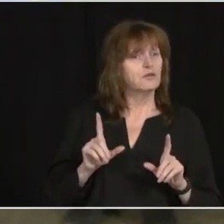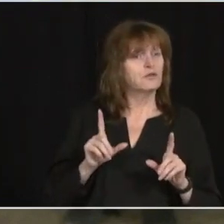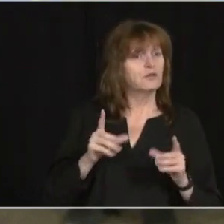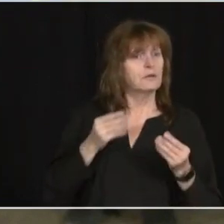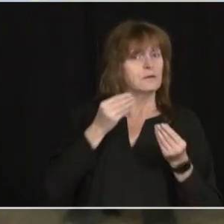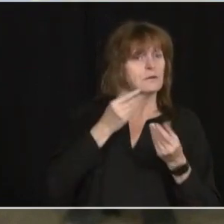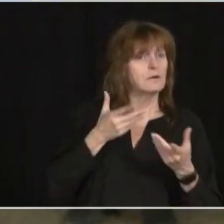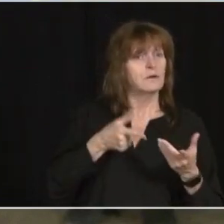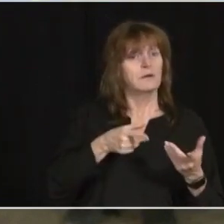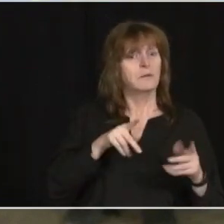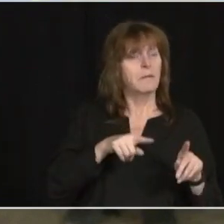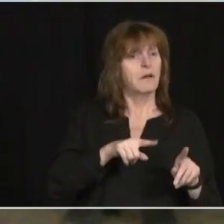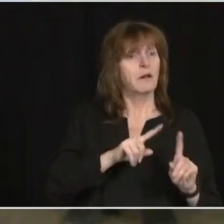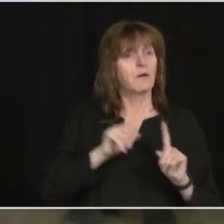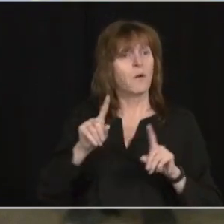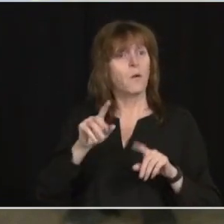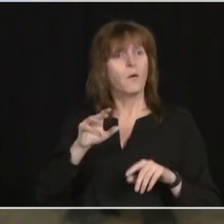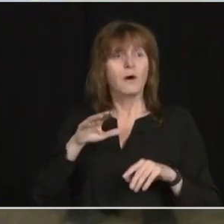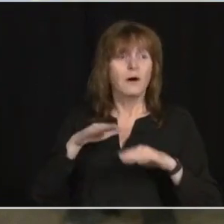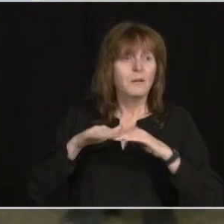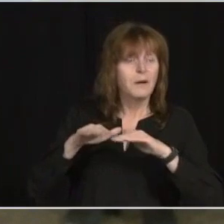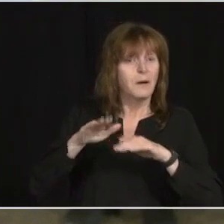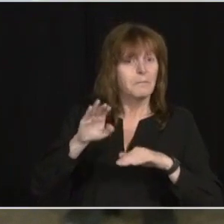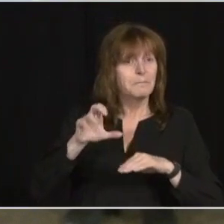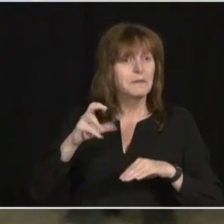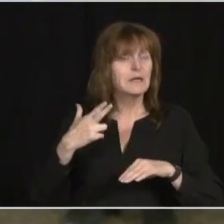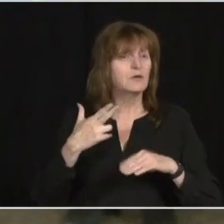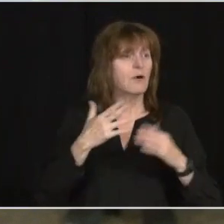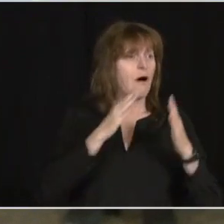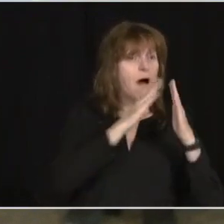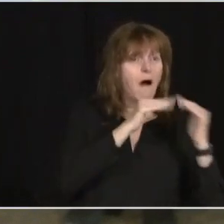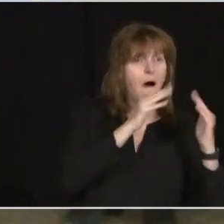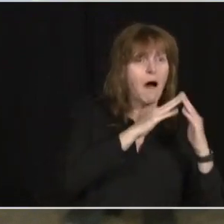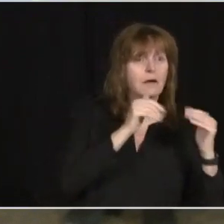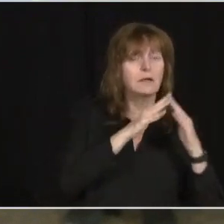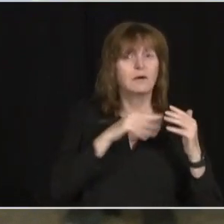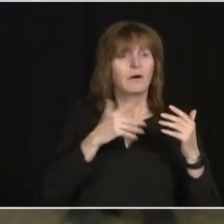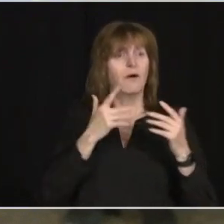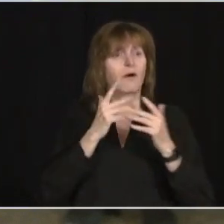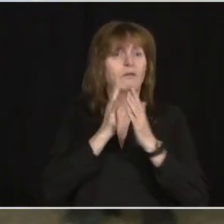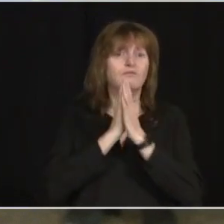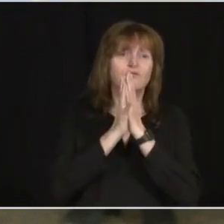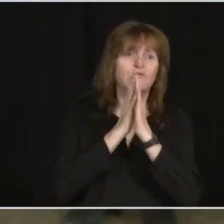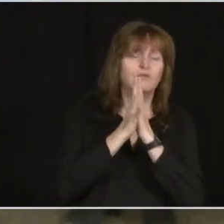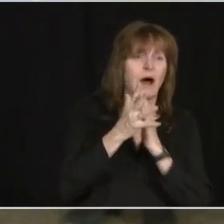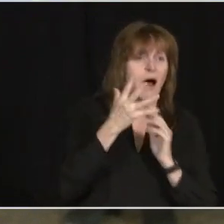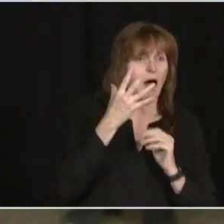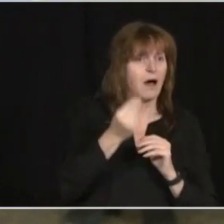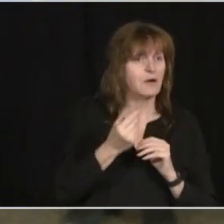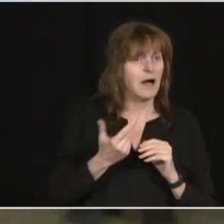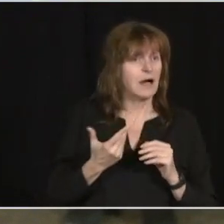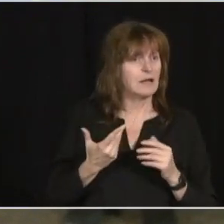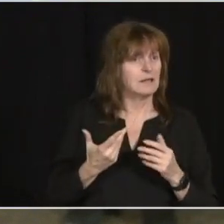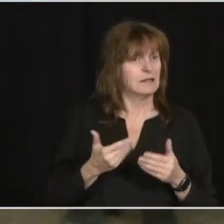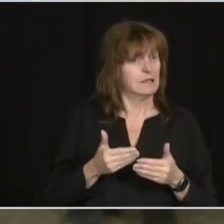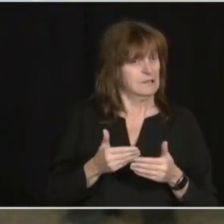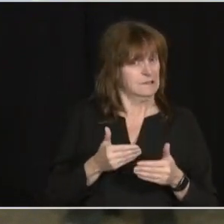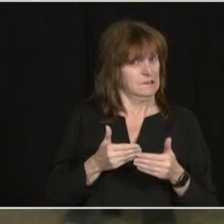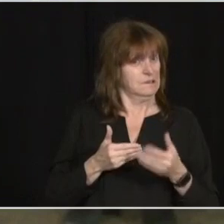the beaches or going to their cottages. What do you say to them as we're looking at a much nicer, warmer weekend, and